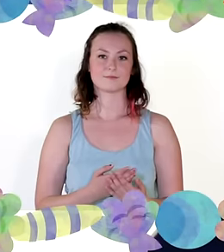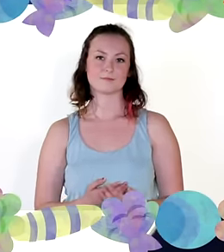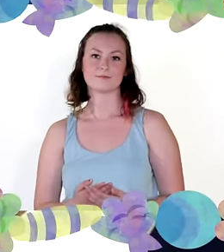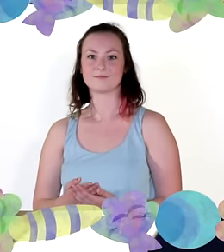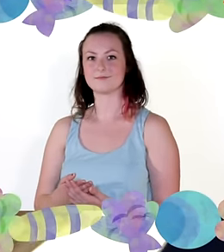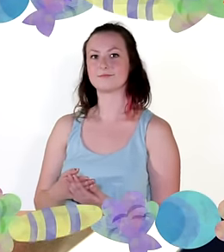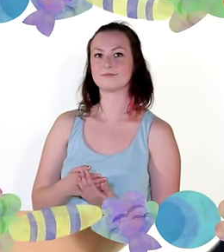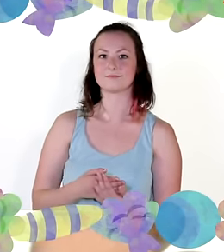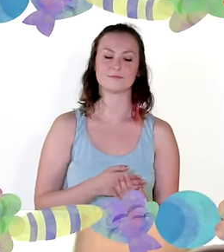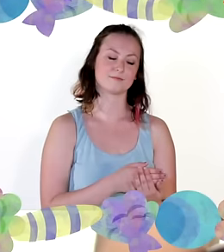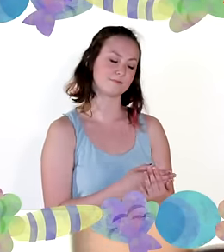*music begins*